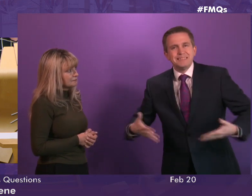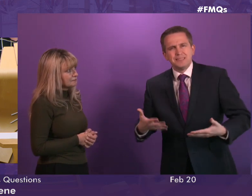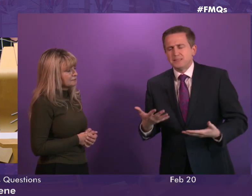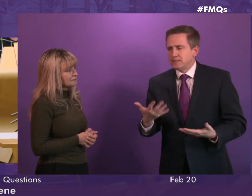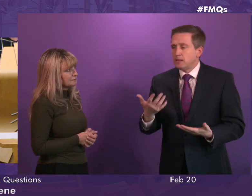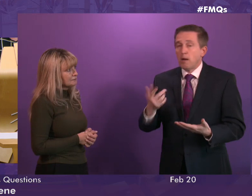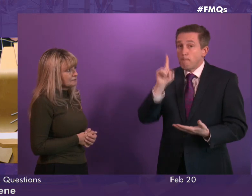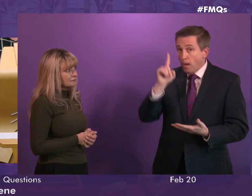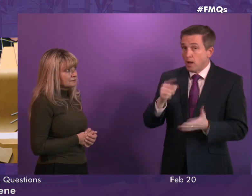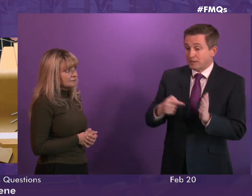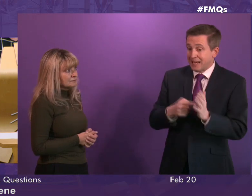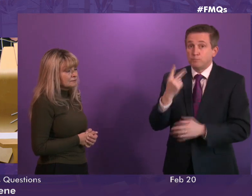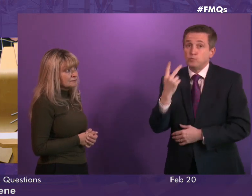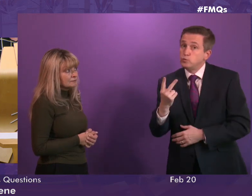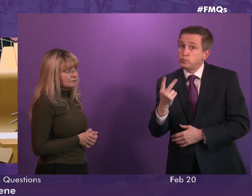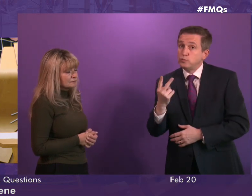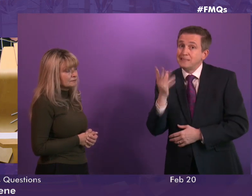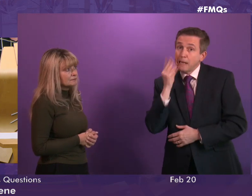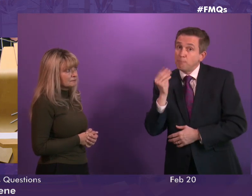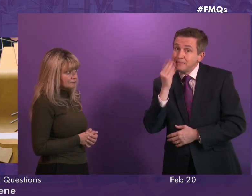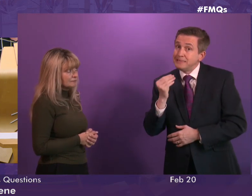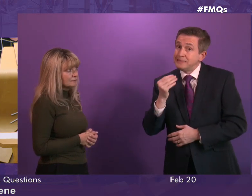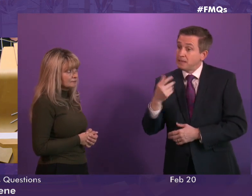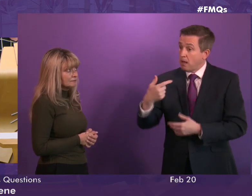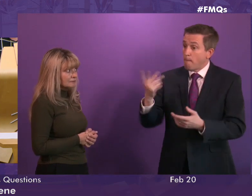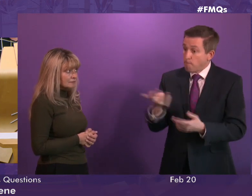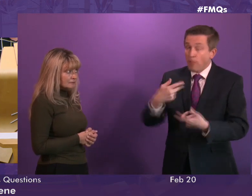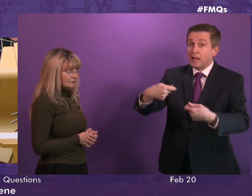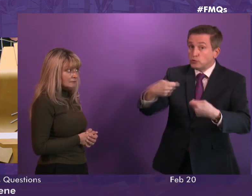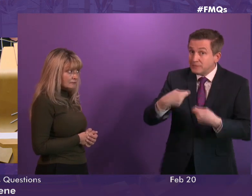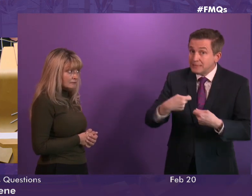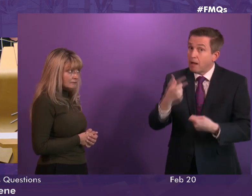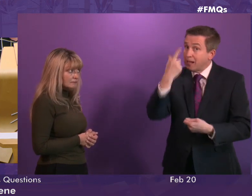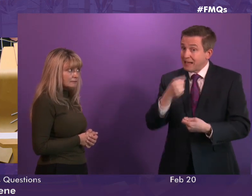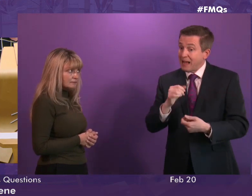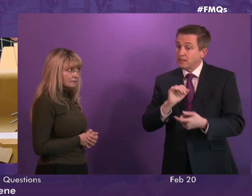is that type 2 diabetes is not just treatable, but is preventable, and in many cases reversible,